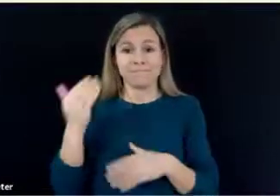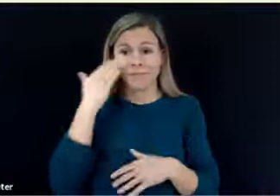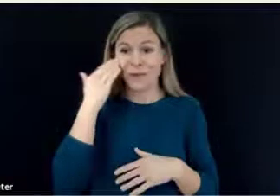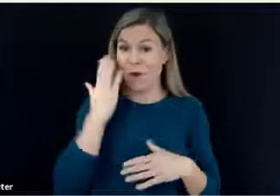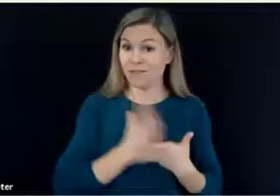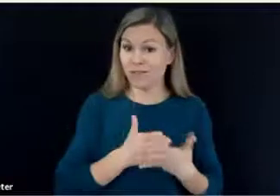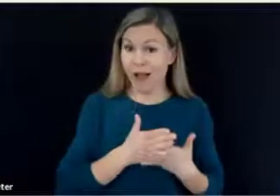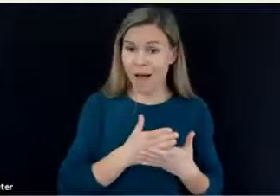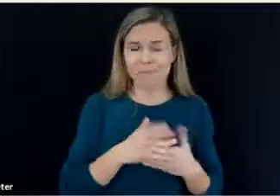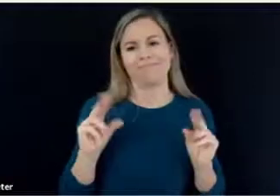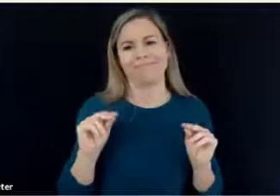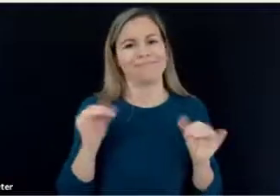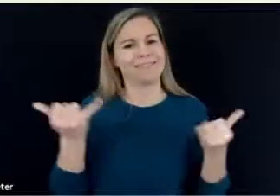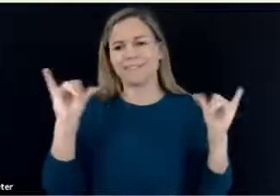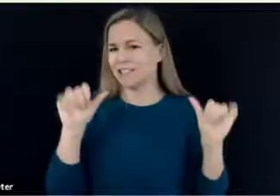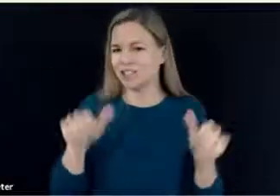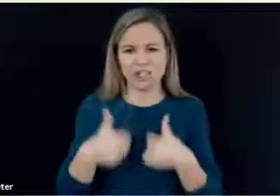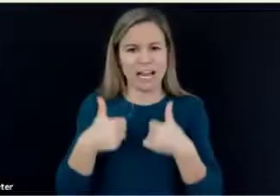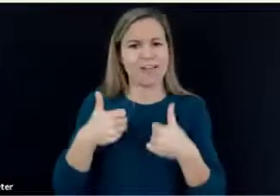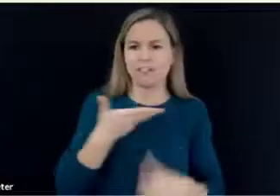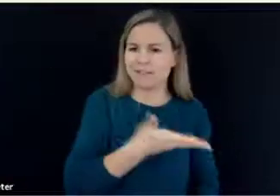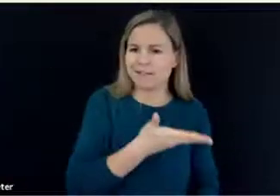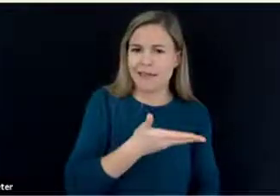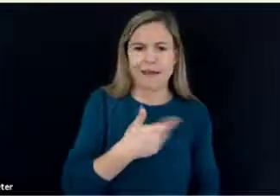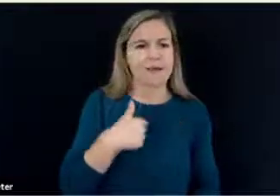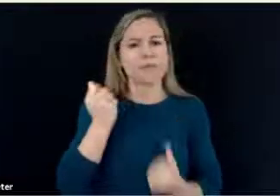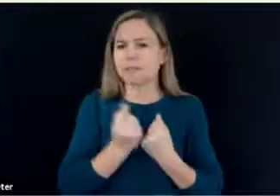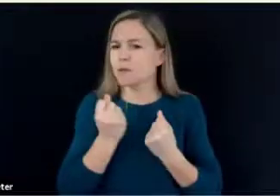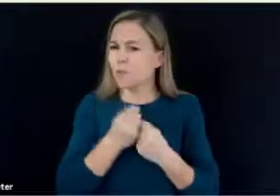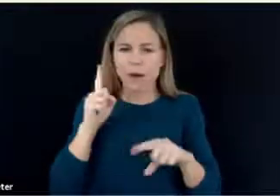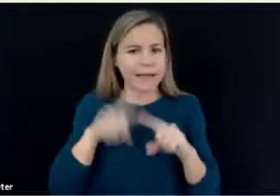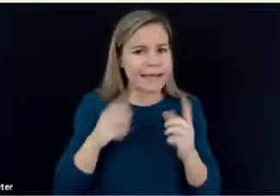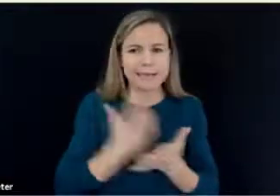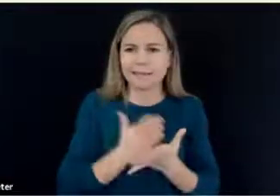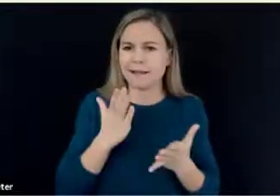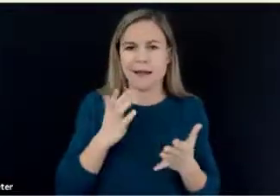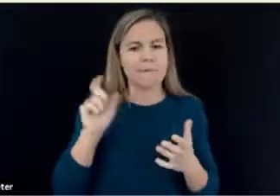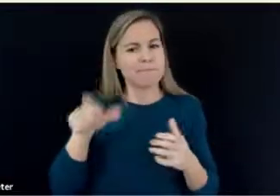so the support can not stop. The GFPD provides ongoing support